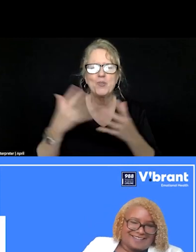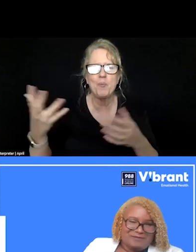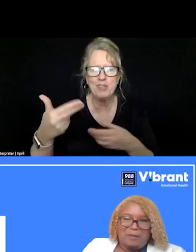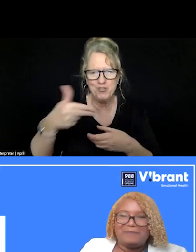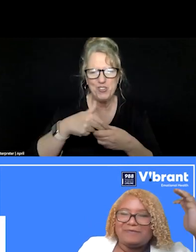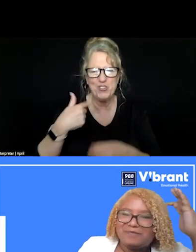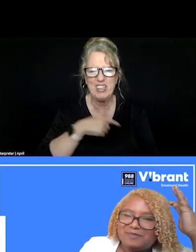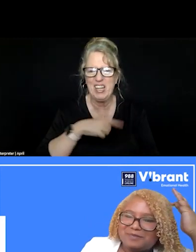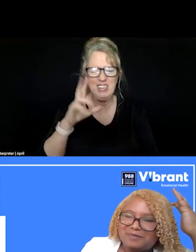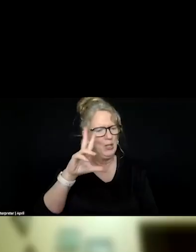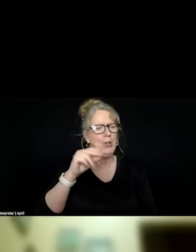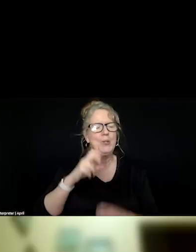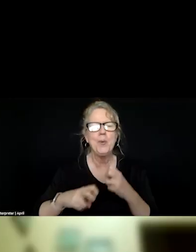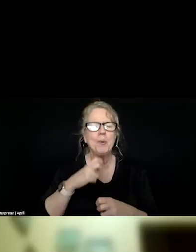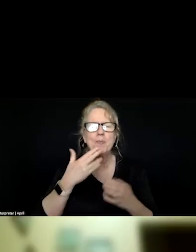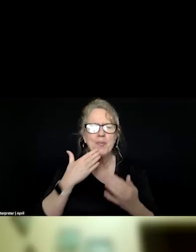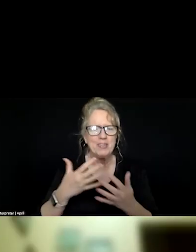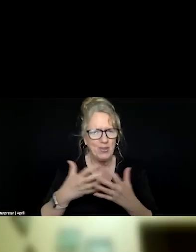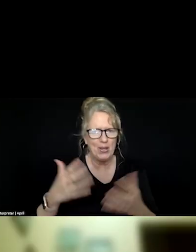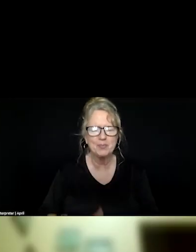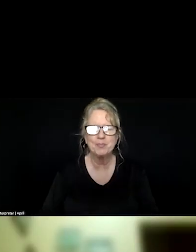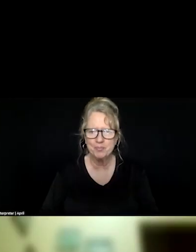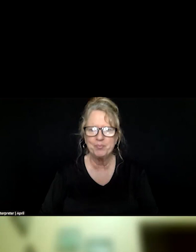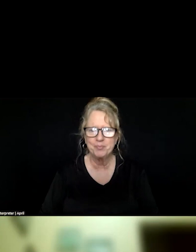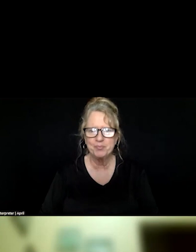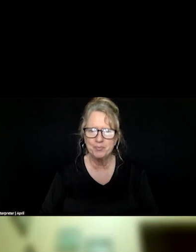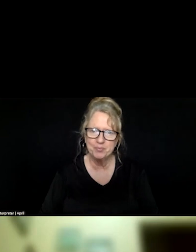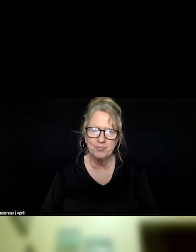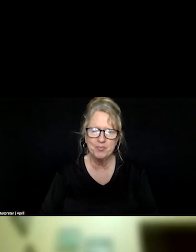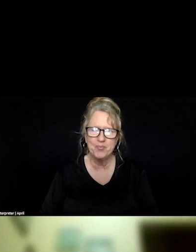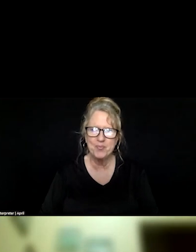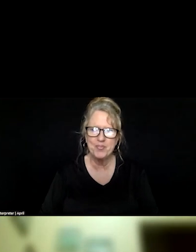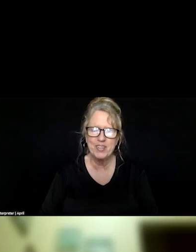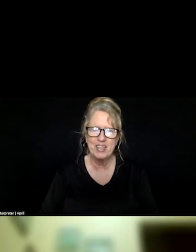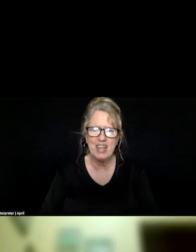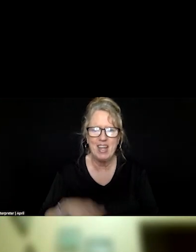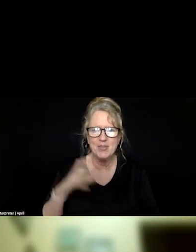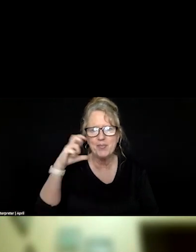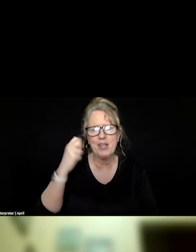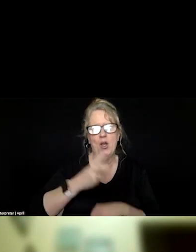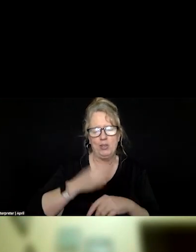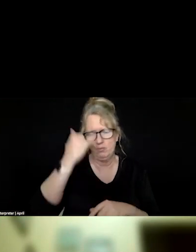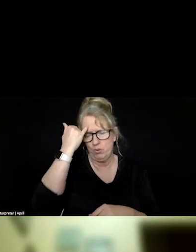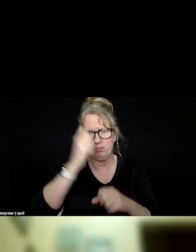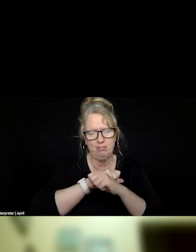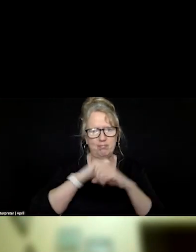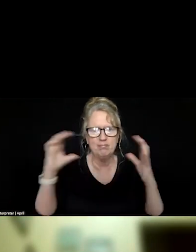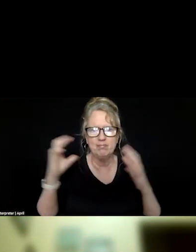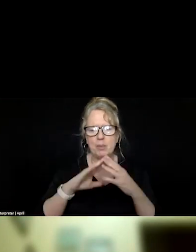NO PROBLEM. IT IS HARD FOR US TO IMAGINE THAT LIFELINE CALL CENTERS ARE